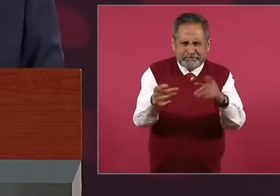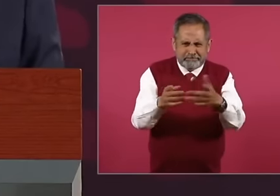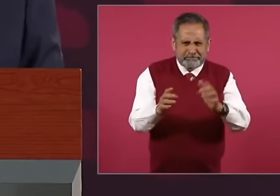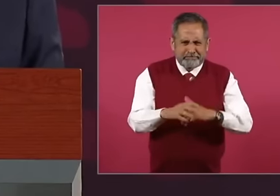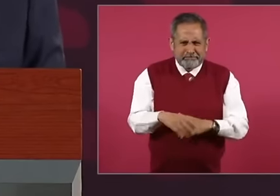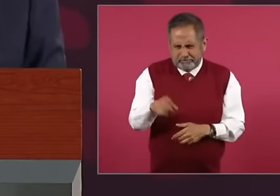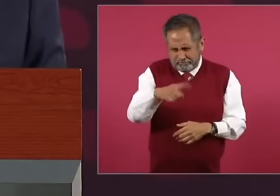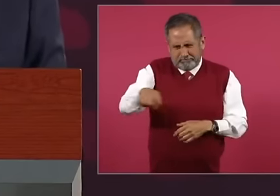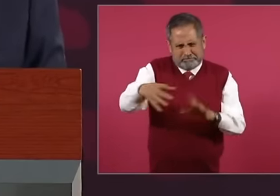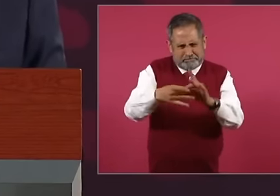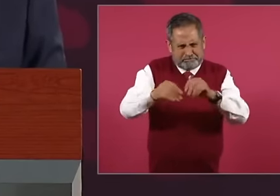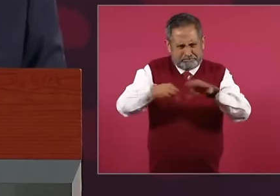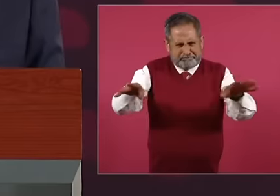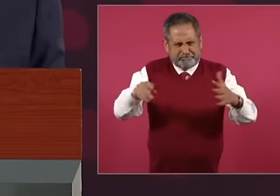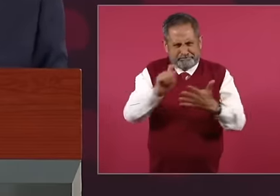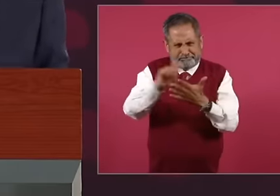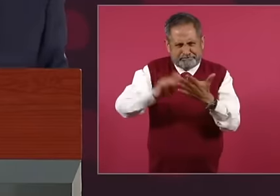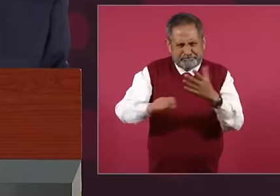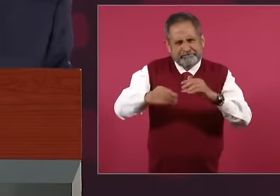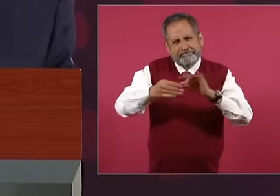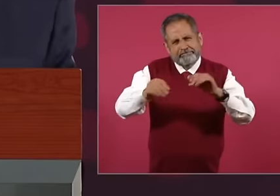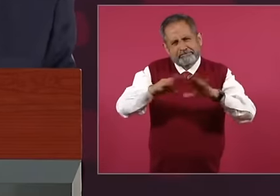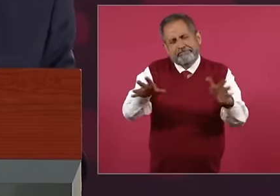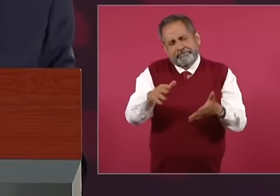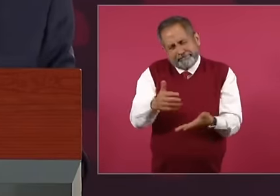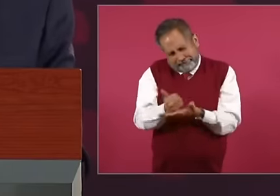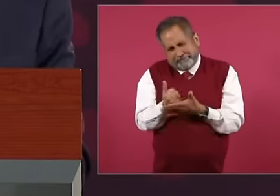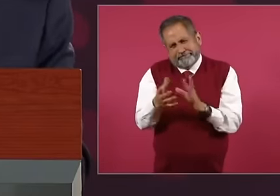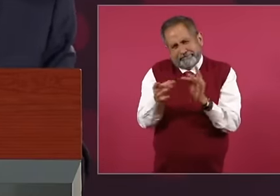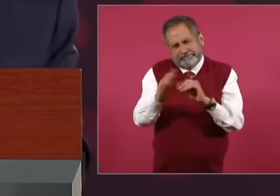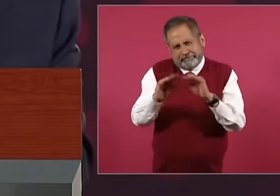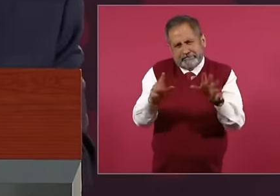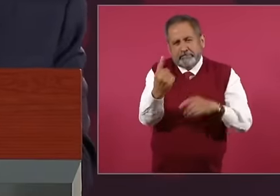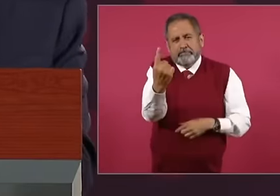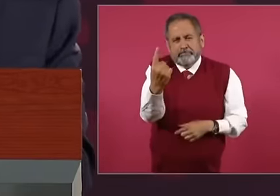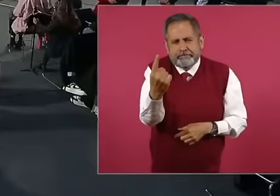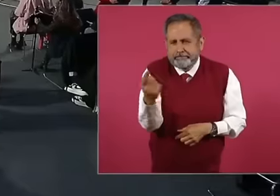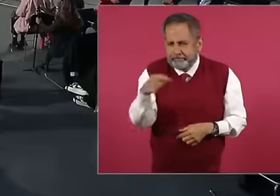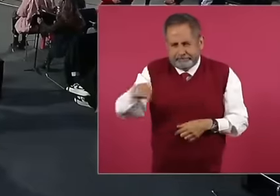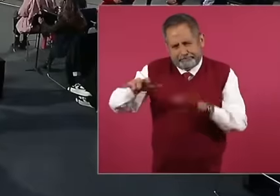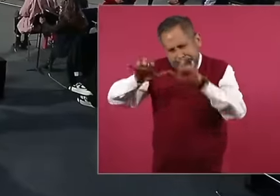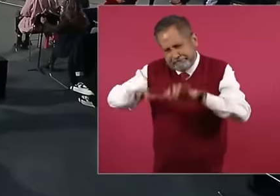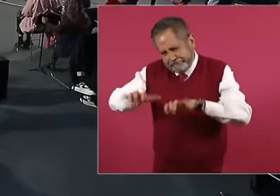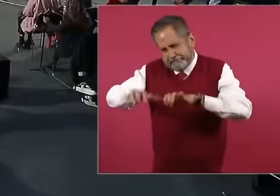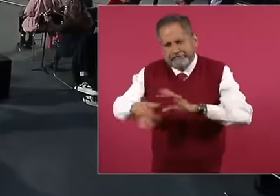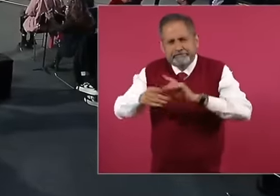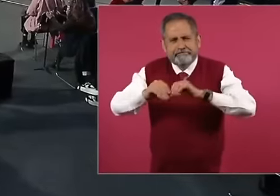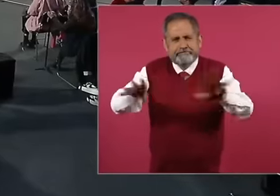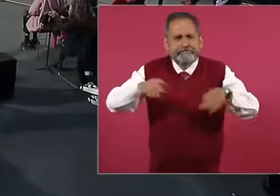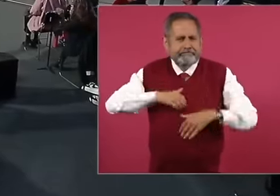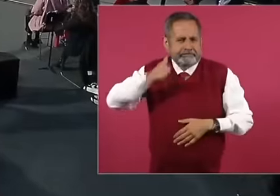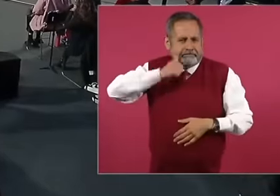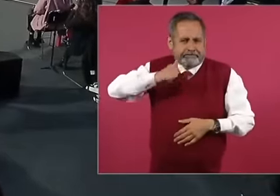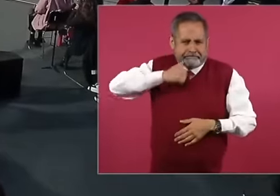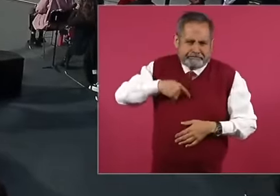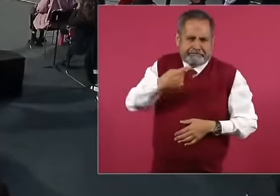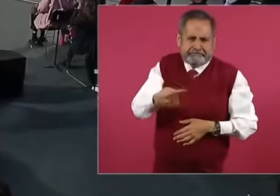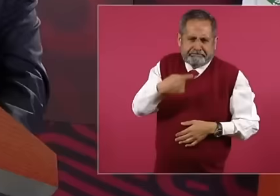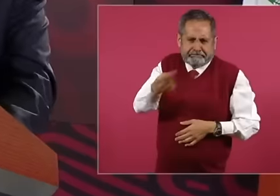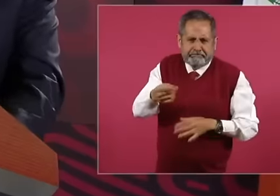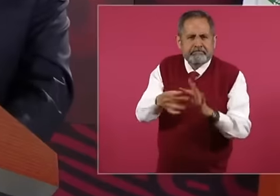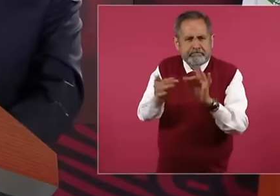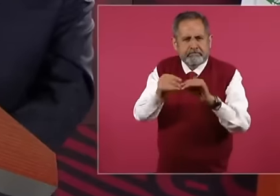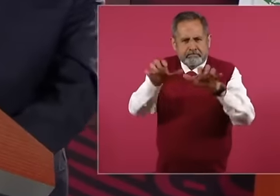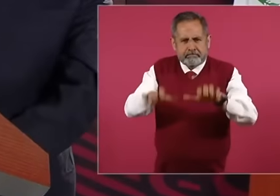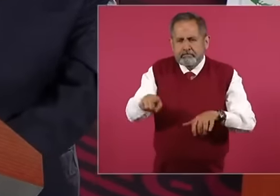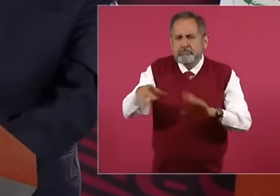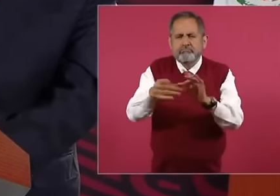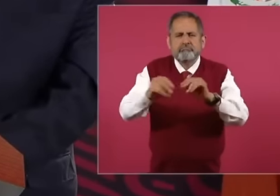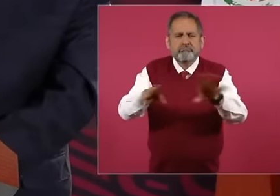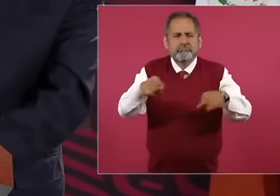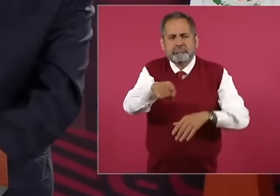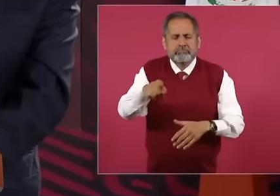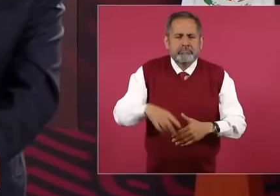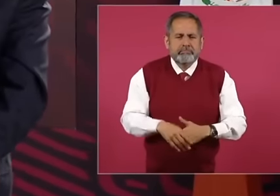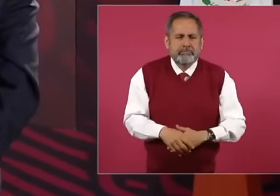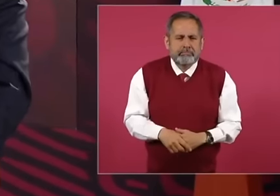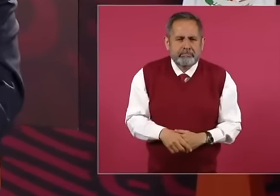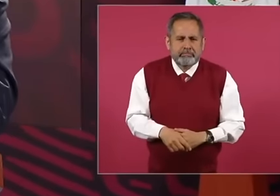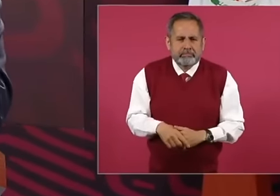you explain it Help me one but I'm the one who answers to see turn the camera